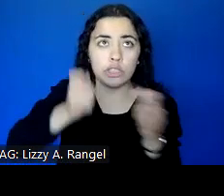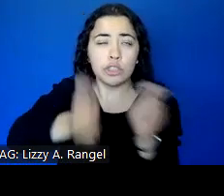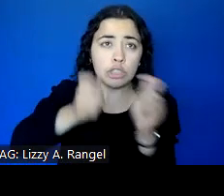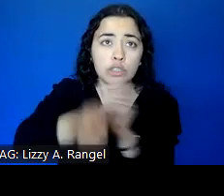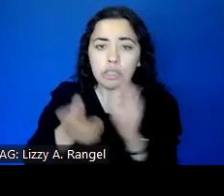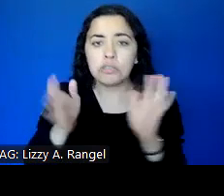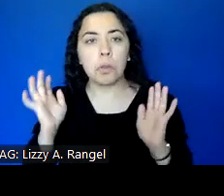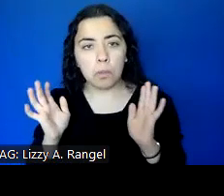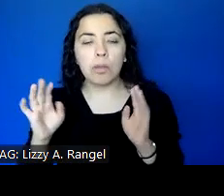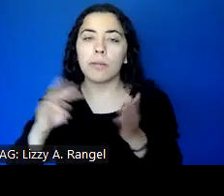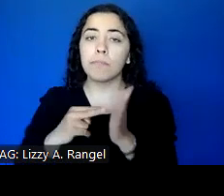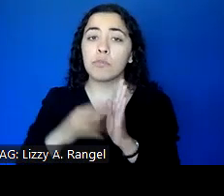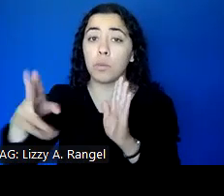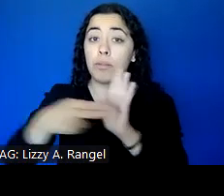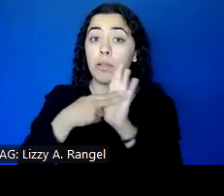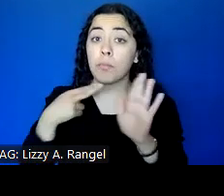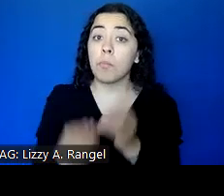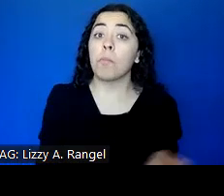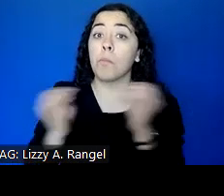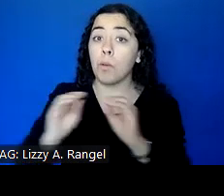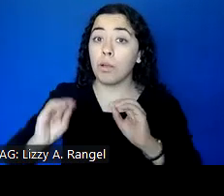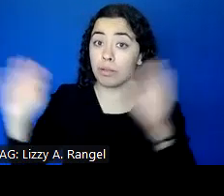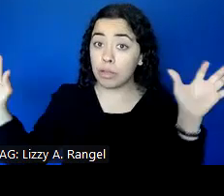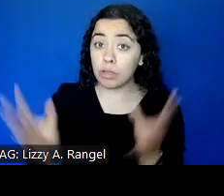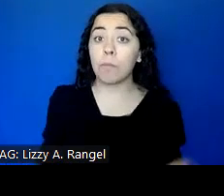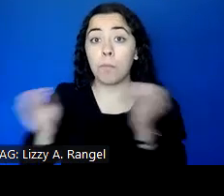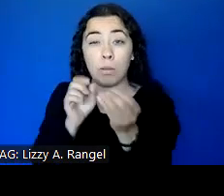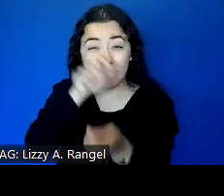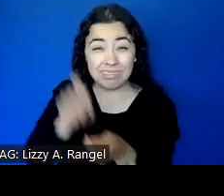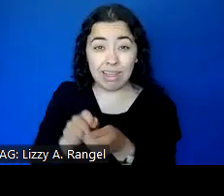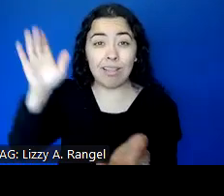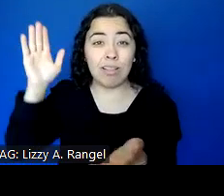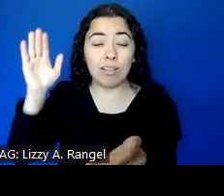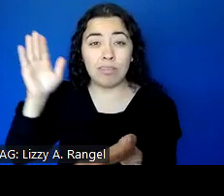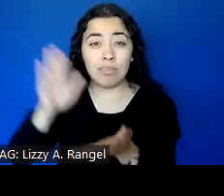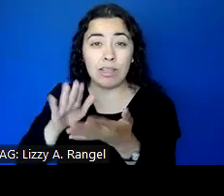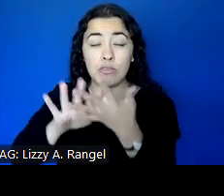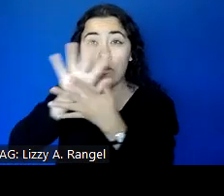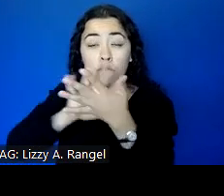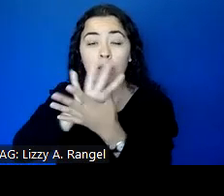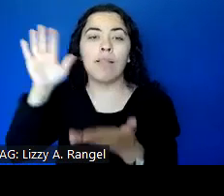input errors allows users who have learning disabilities to fill in a form successfully.